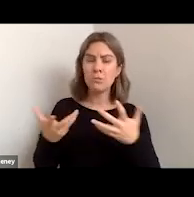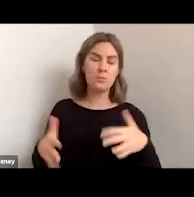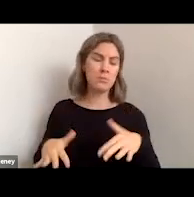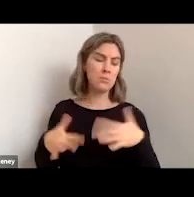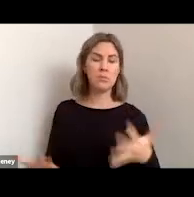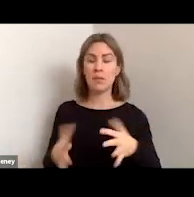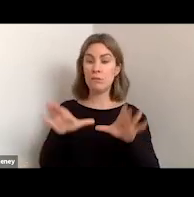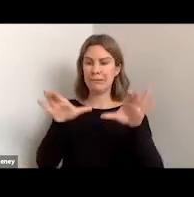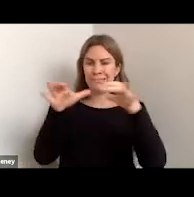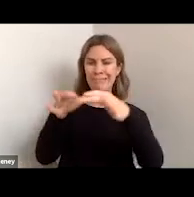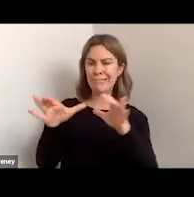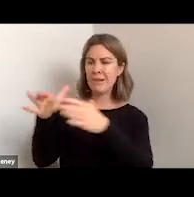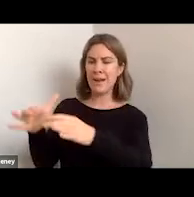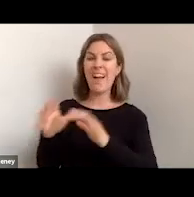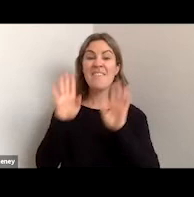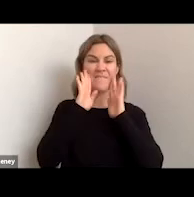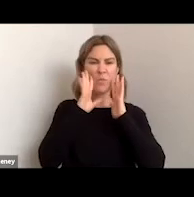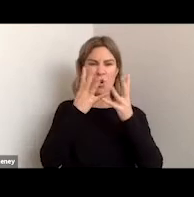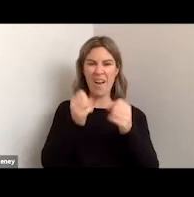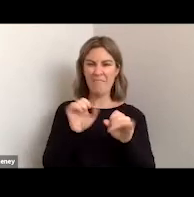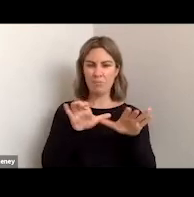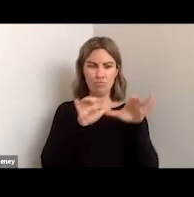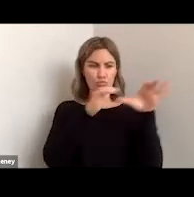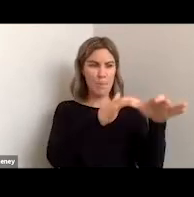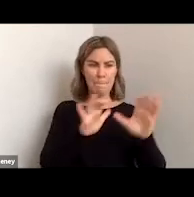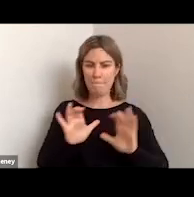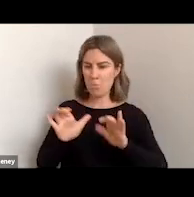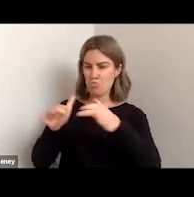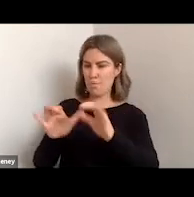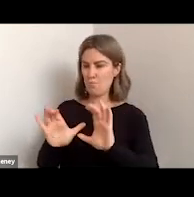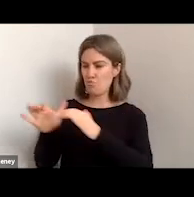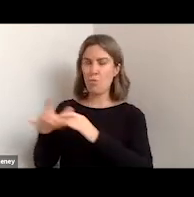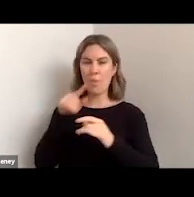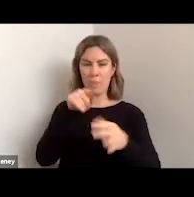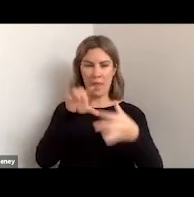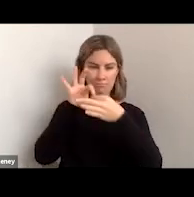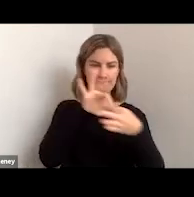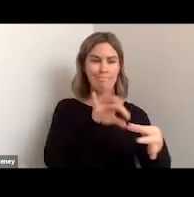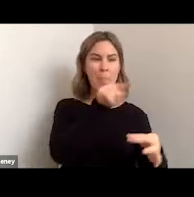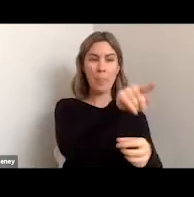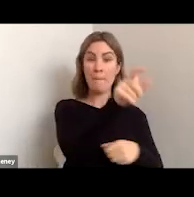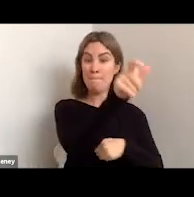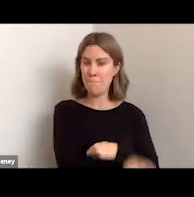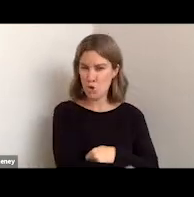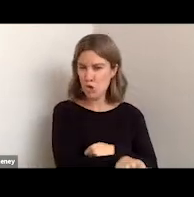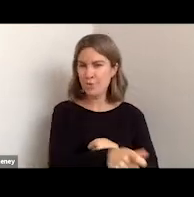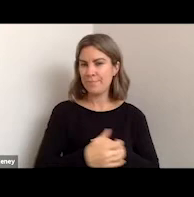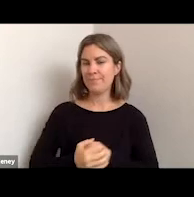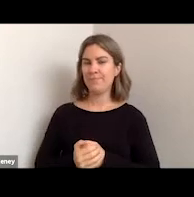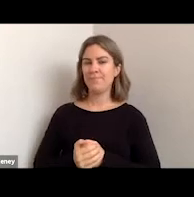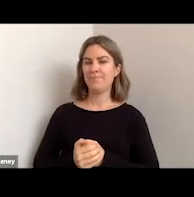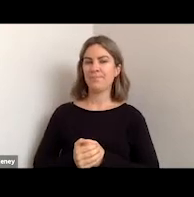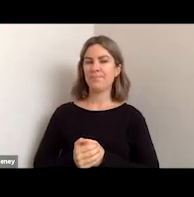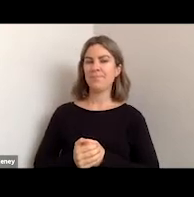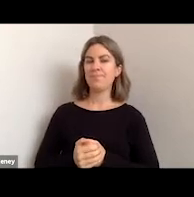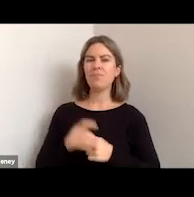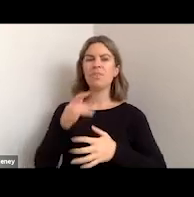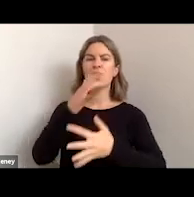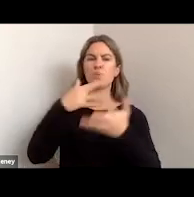get the idea, they belong to different types of people. The social graph is your friends' score.